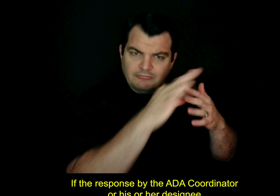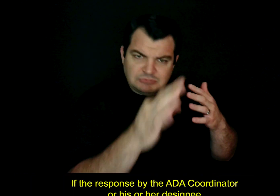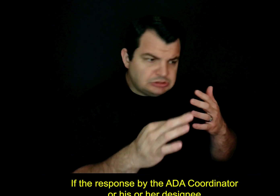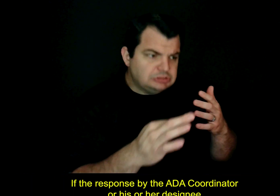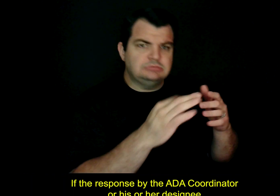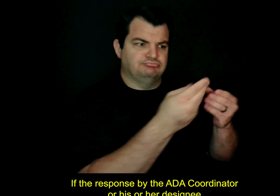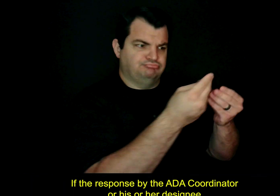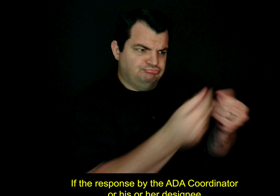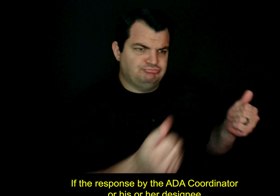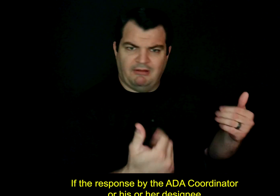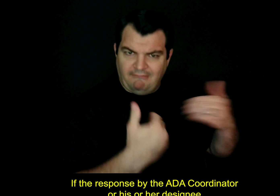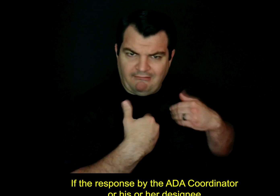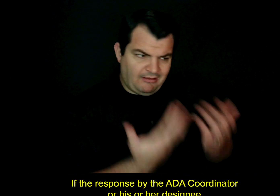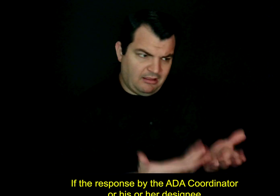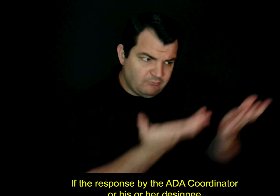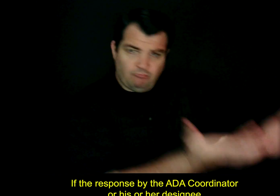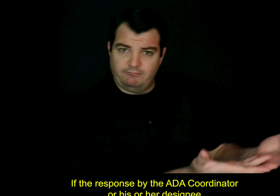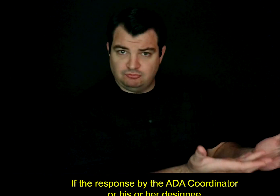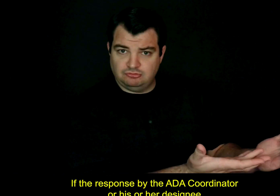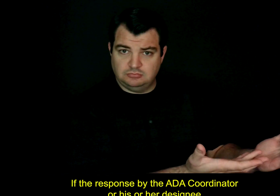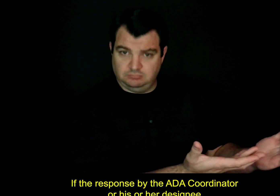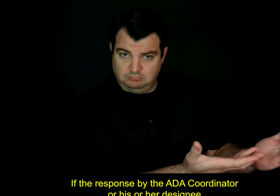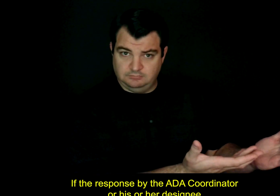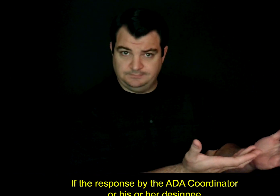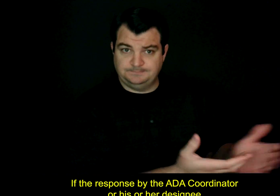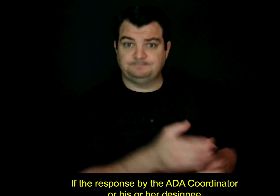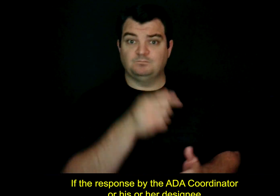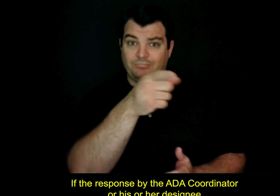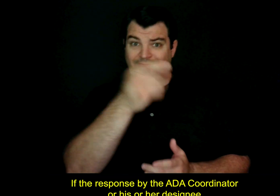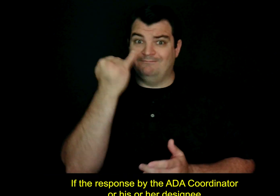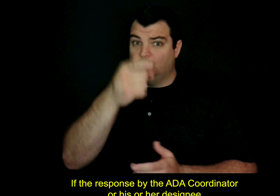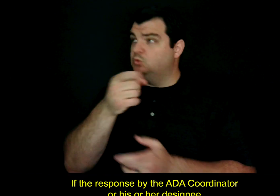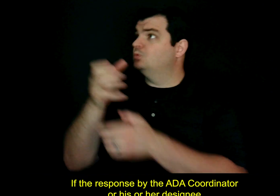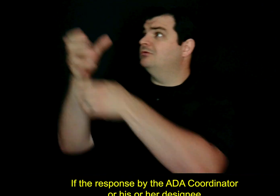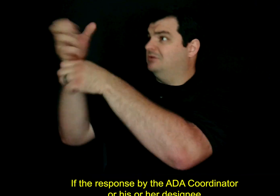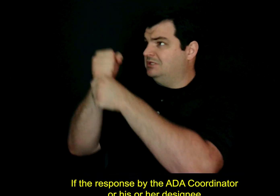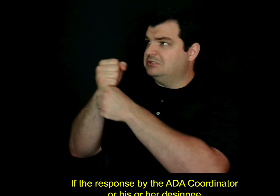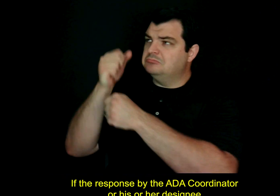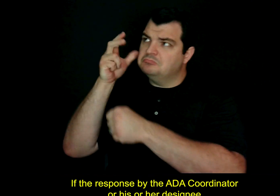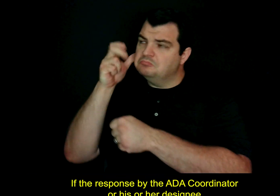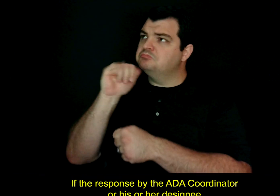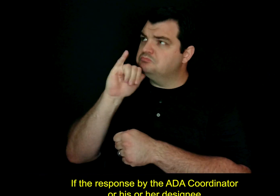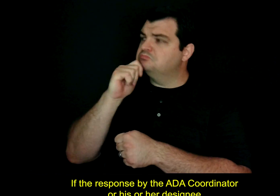If the response by the ADA Coordinator or his or her designee